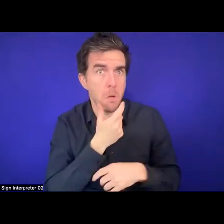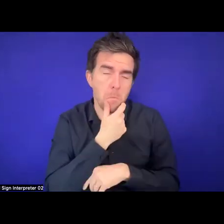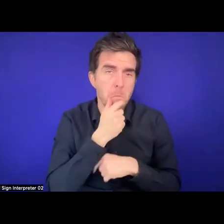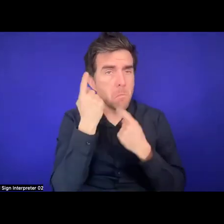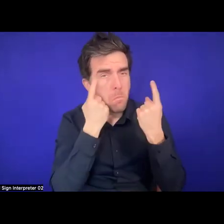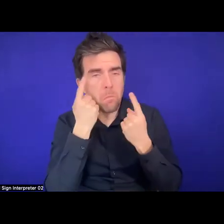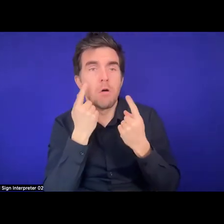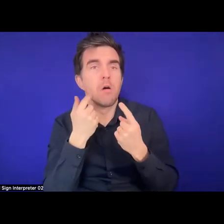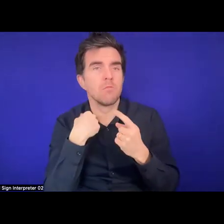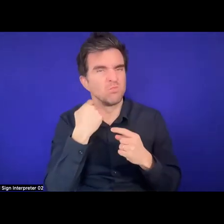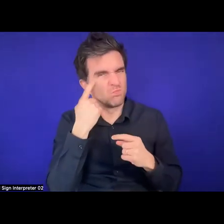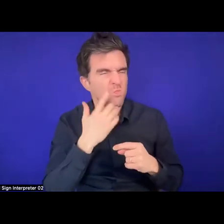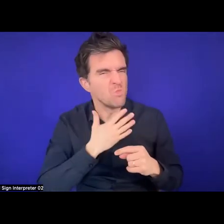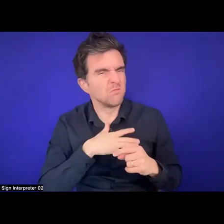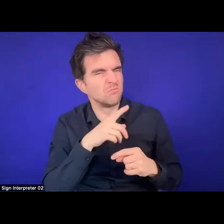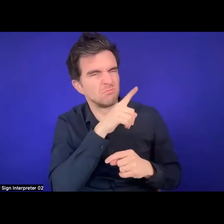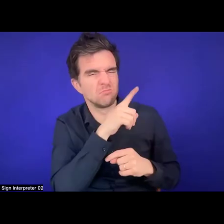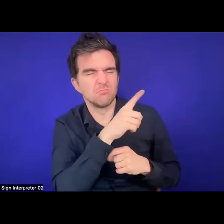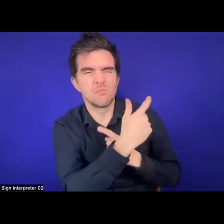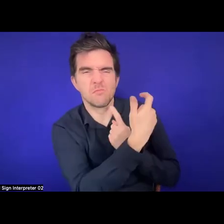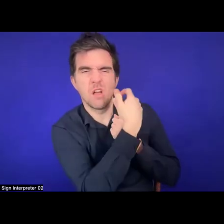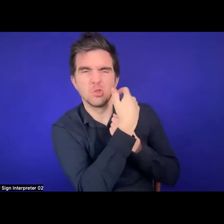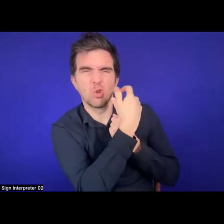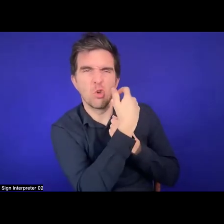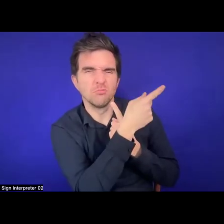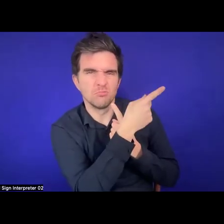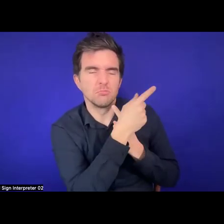in a different time zone, so I watched the recording and then read online about the